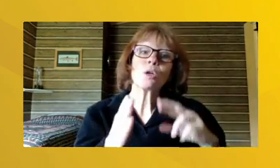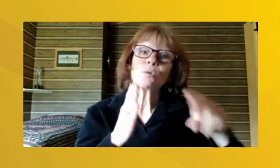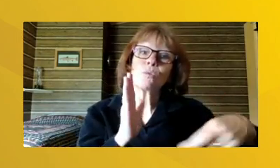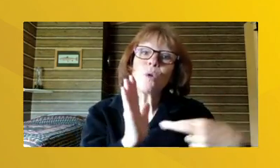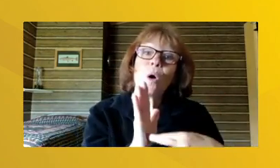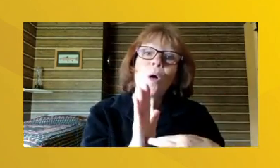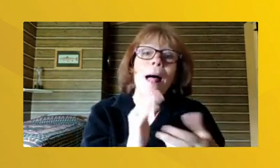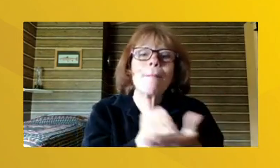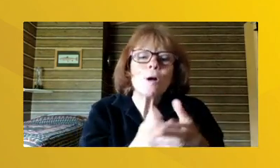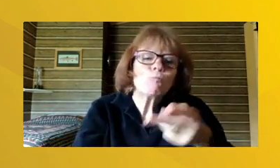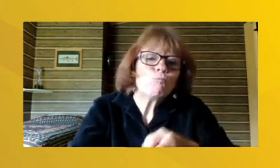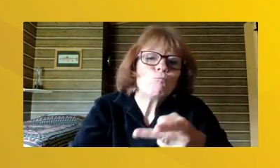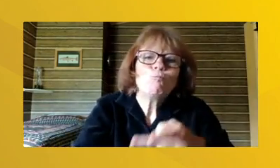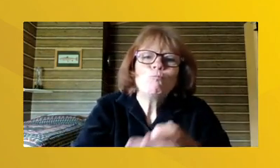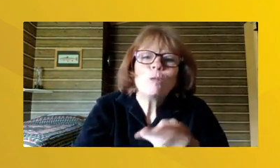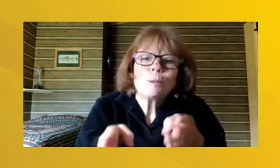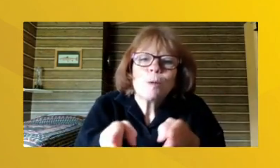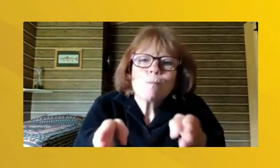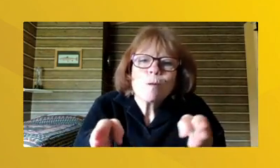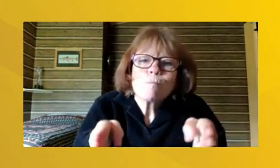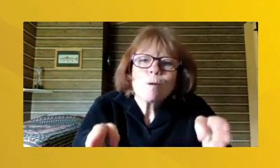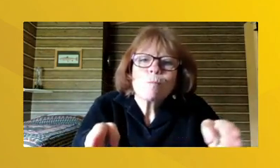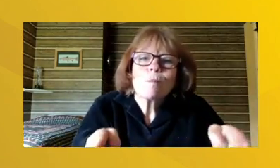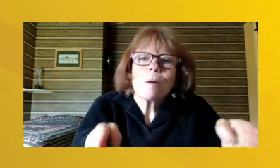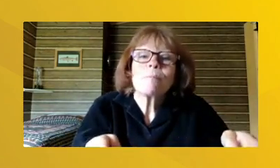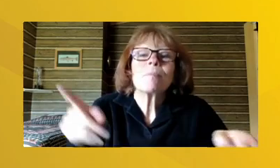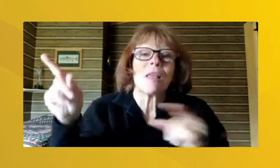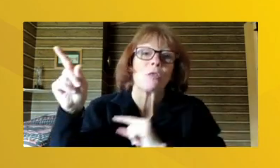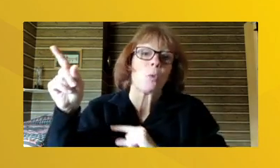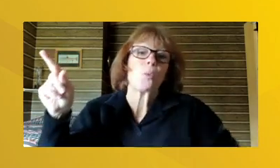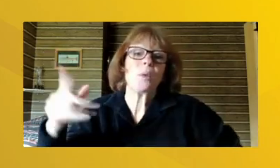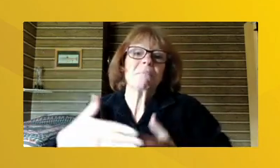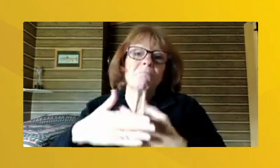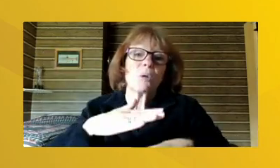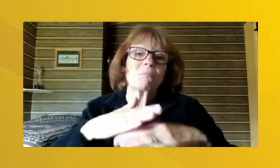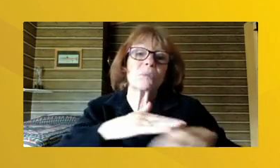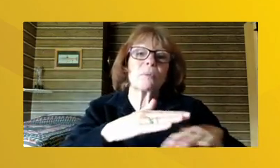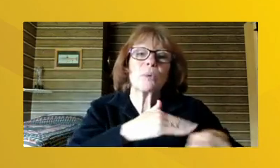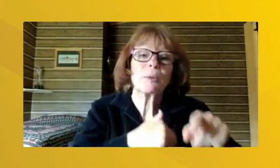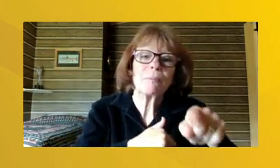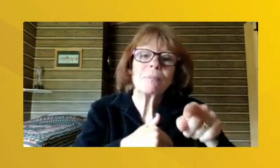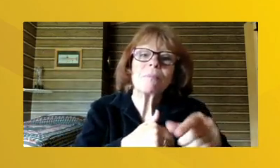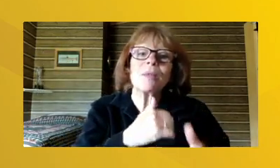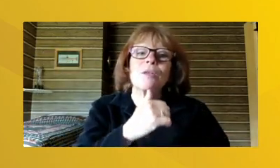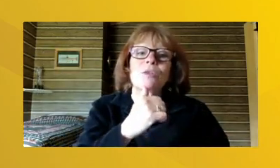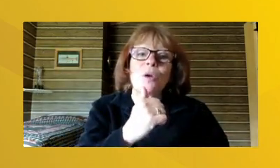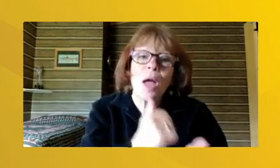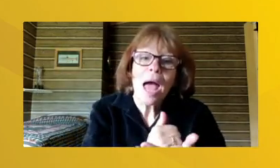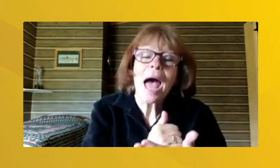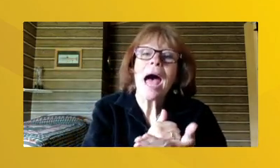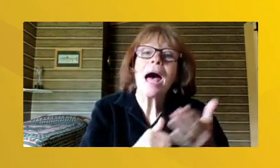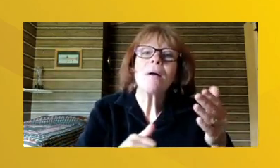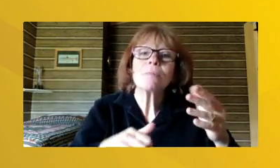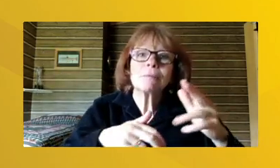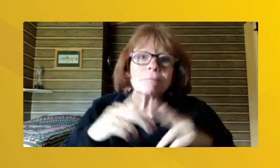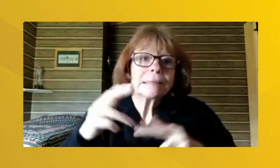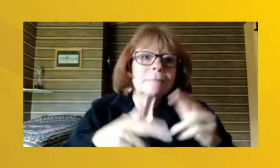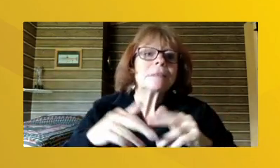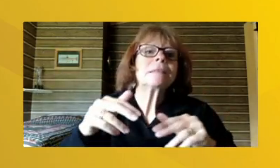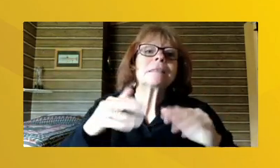The workers can also tell when there's an invader, but the workers will let out a cry